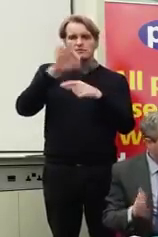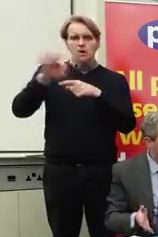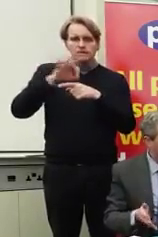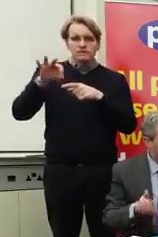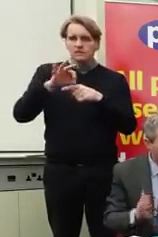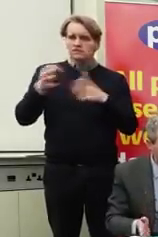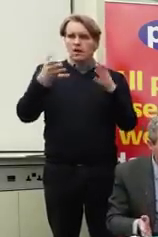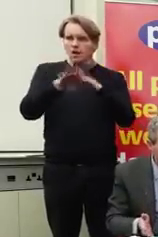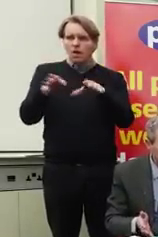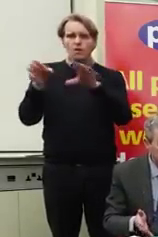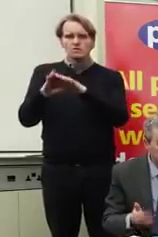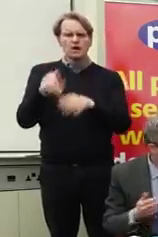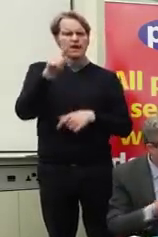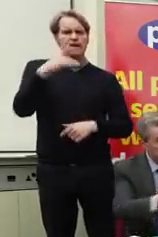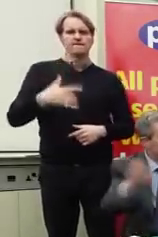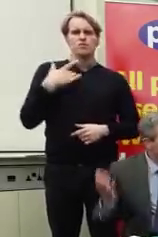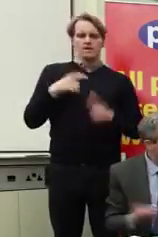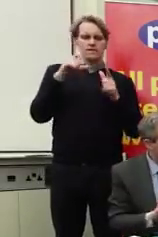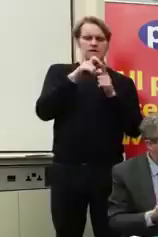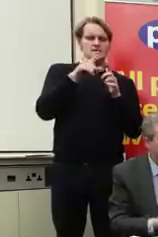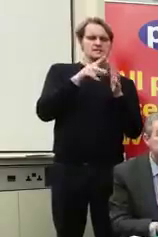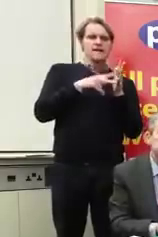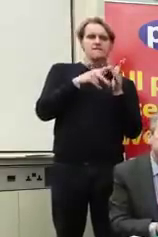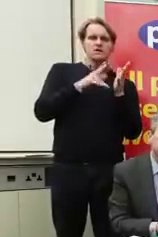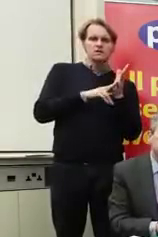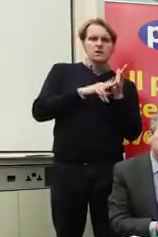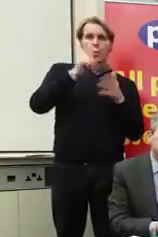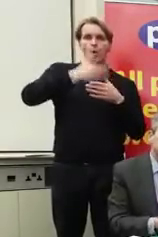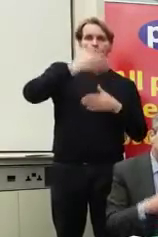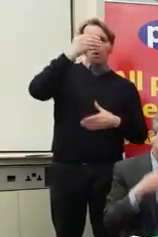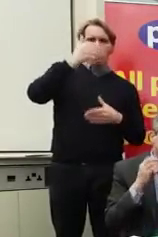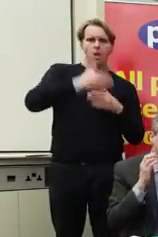Cornwall or Dorset there will be no HMRC presence and I think what we